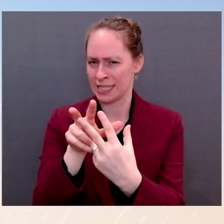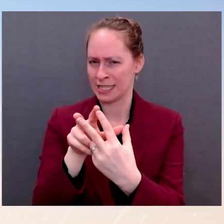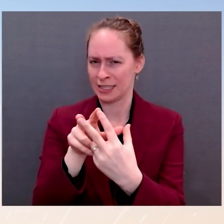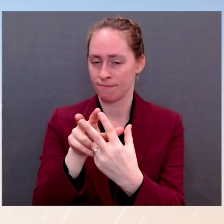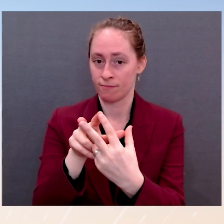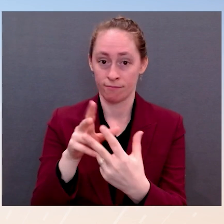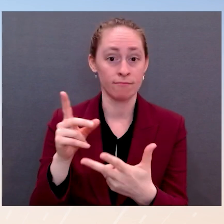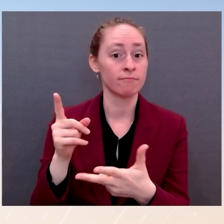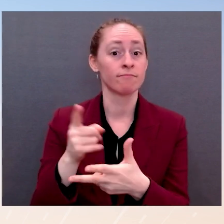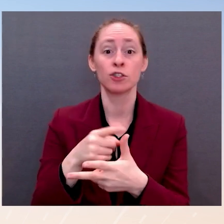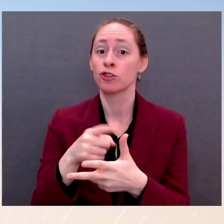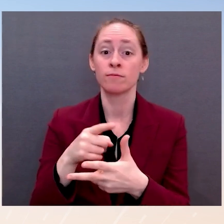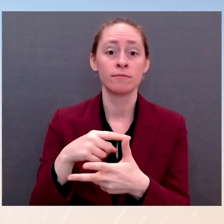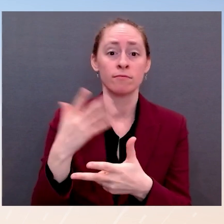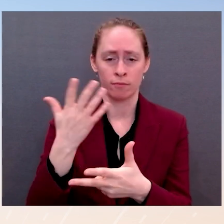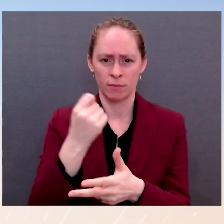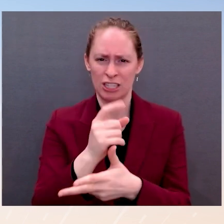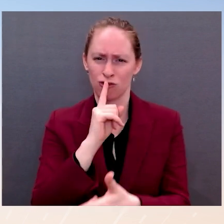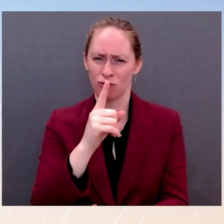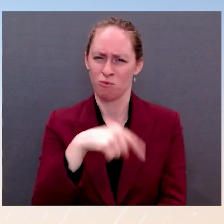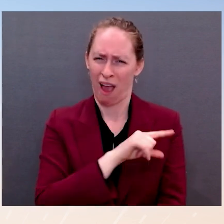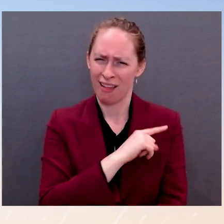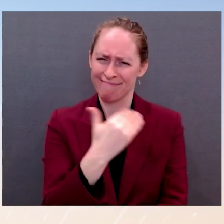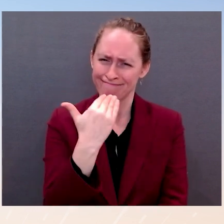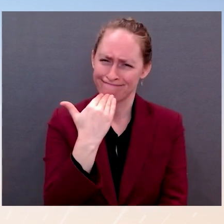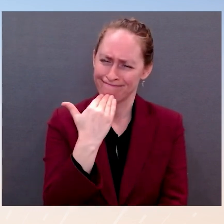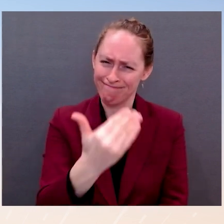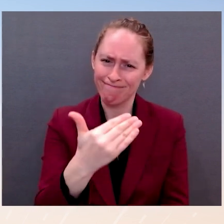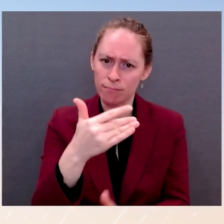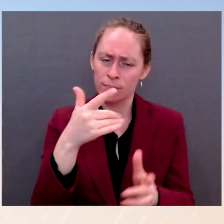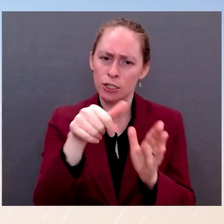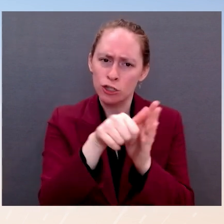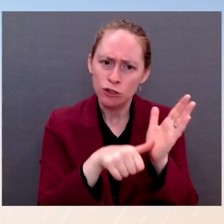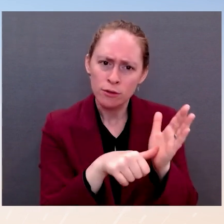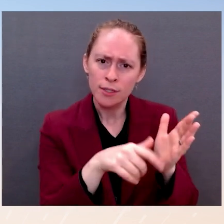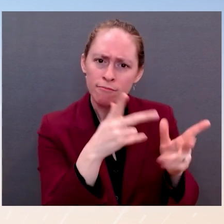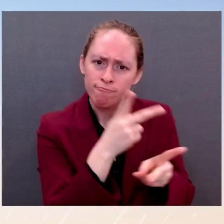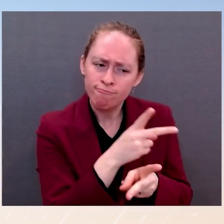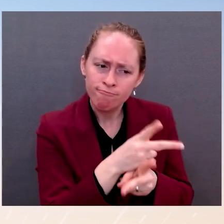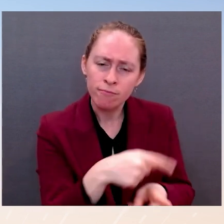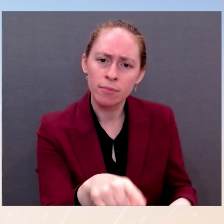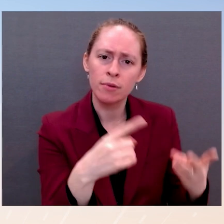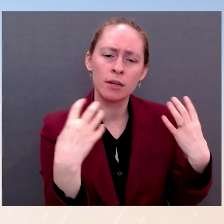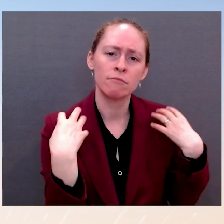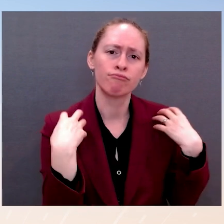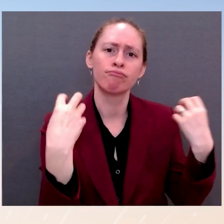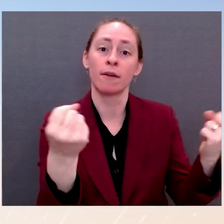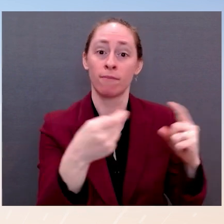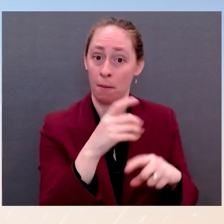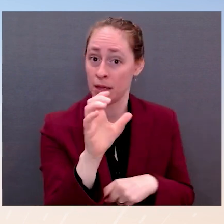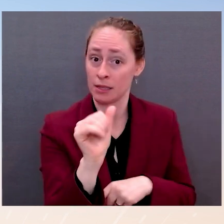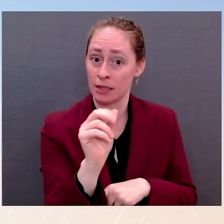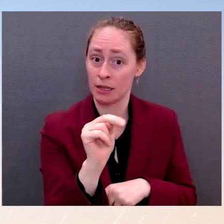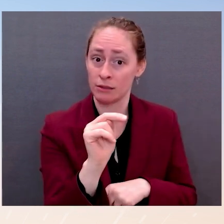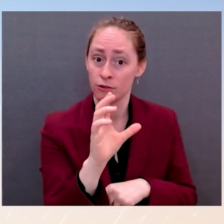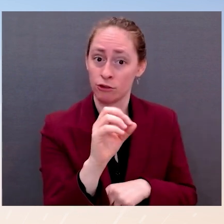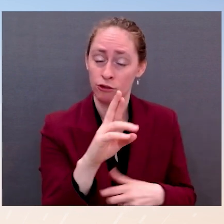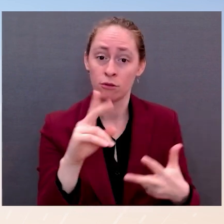providing high quality and compassionate surgical care to women with gynecologic cancer, wiping out cancer health disparities